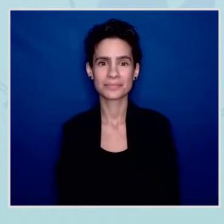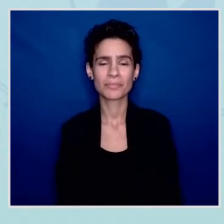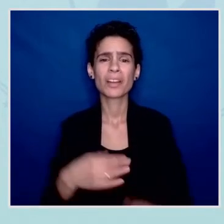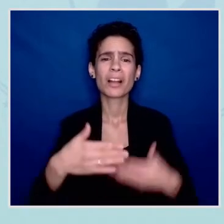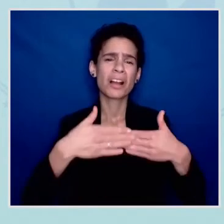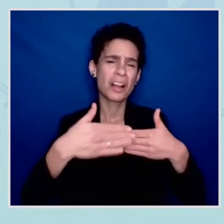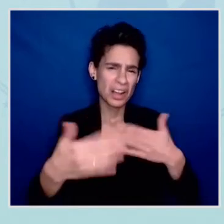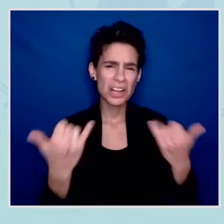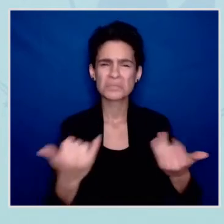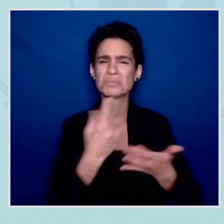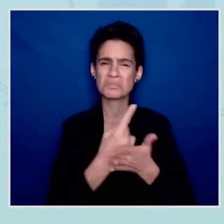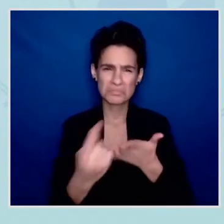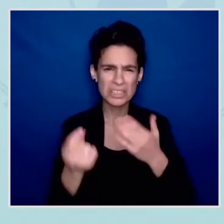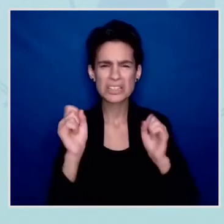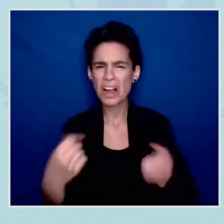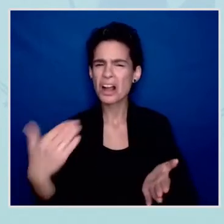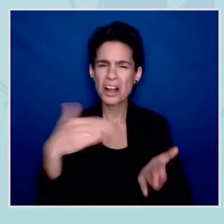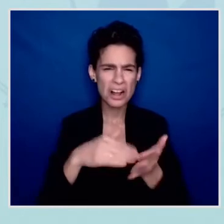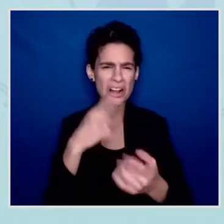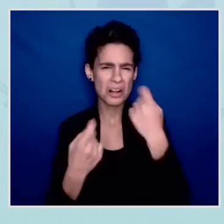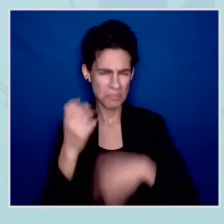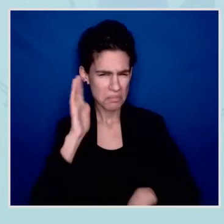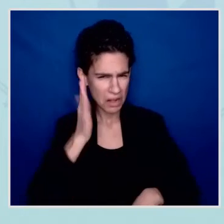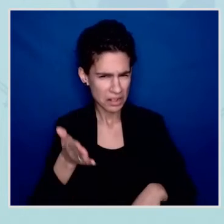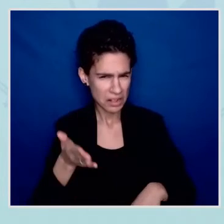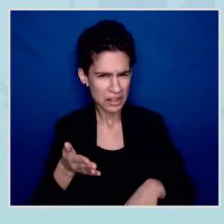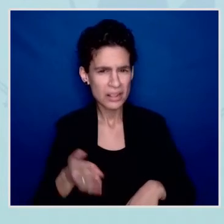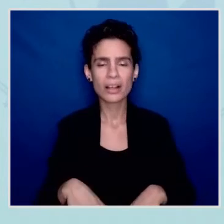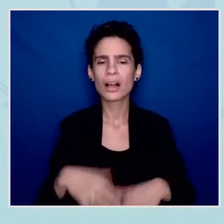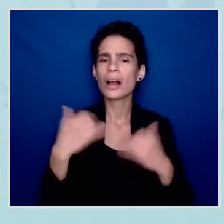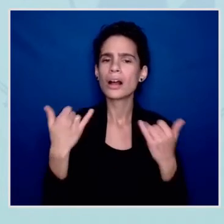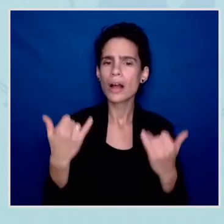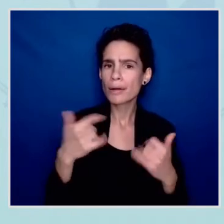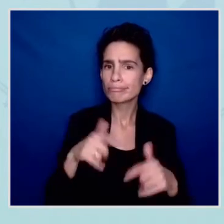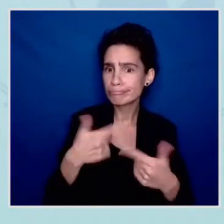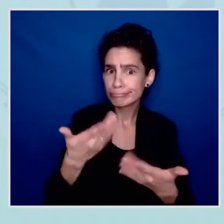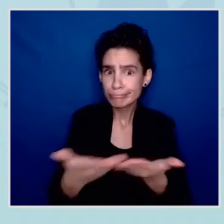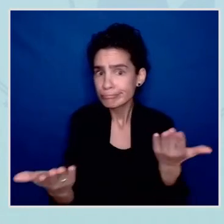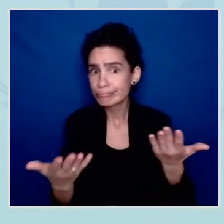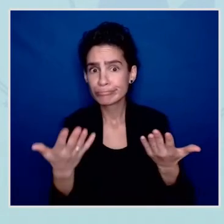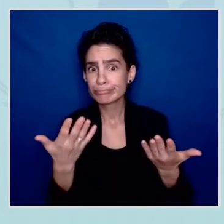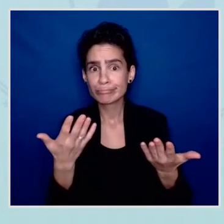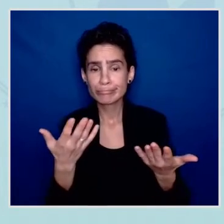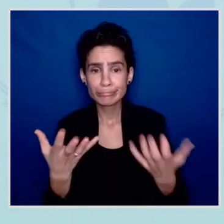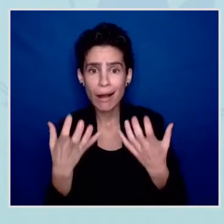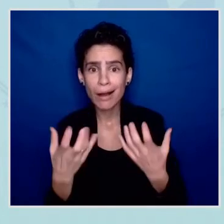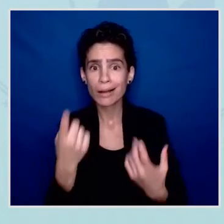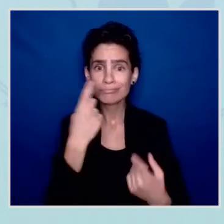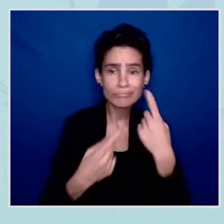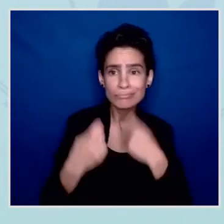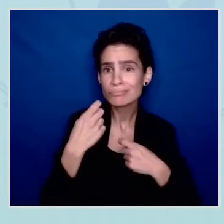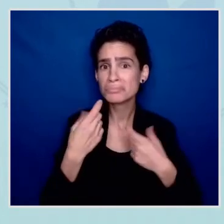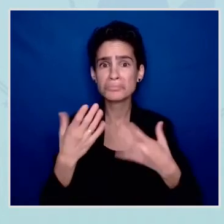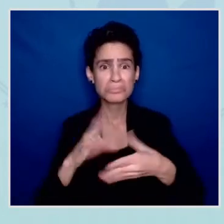WELL FOLKS, LET ME TAKE SOME OF YOUR QUESTIONS, YOU'LL HAVE